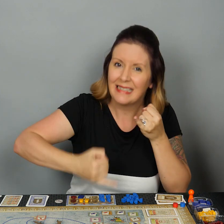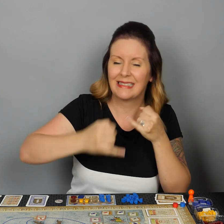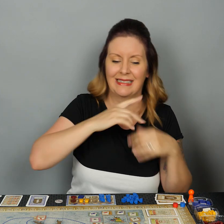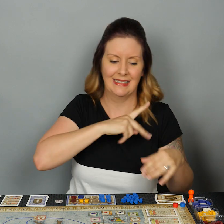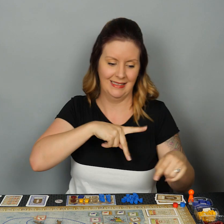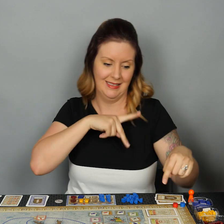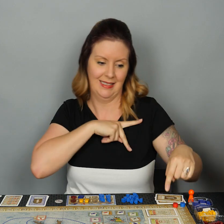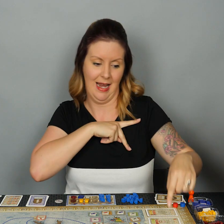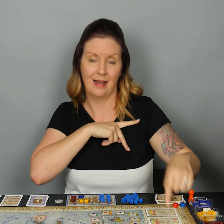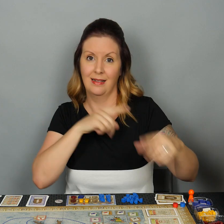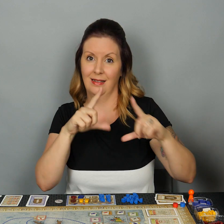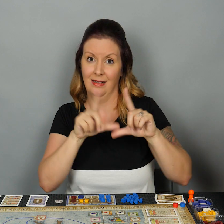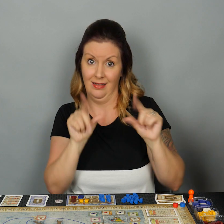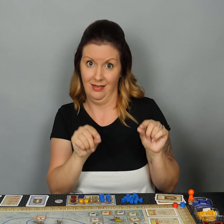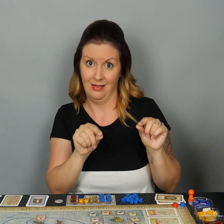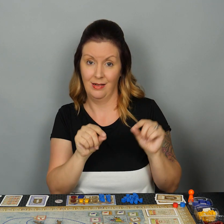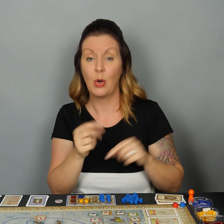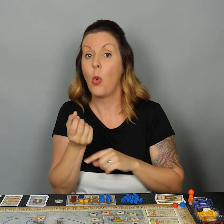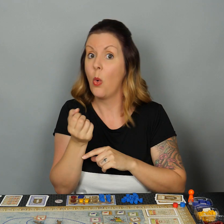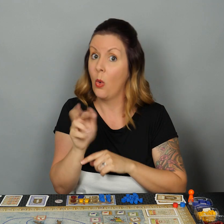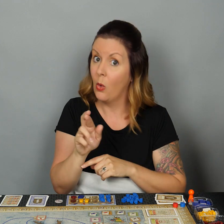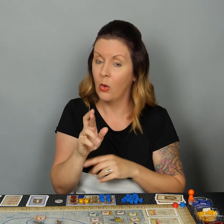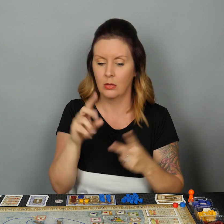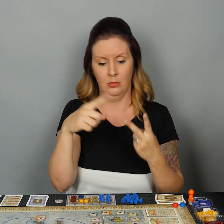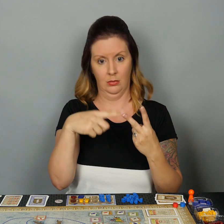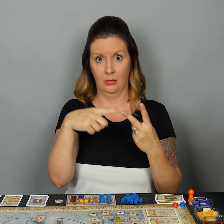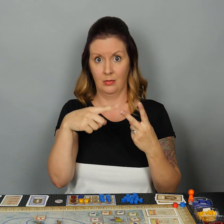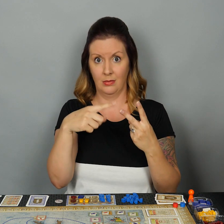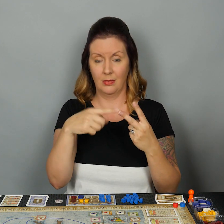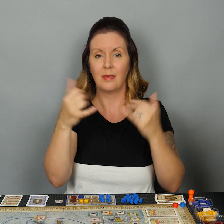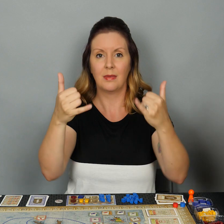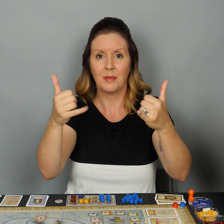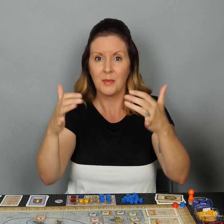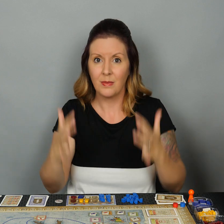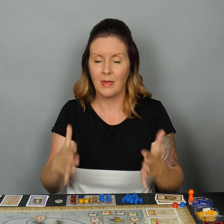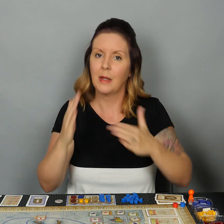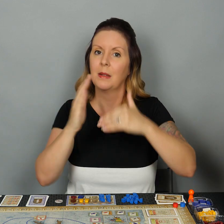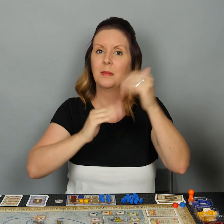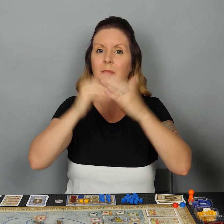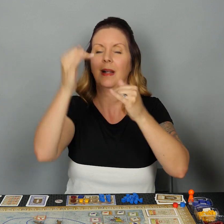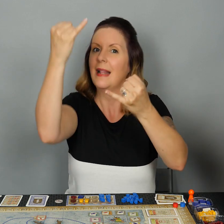When a player buys the last personality card or when a player builds their 15th house (their